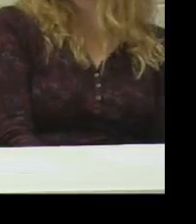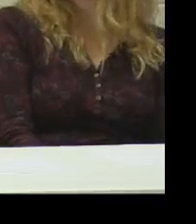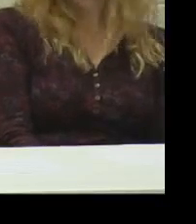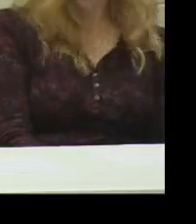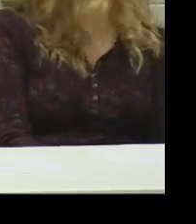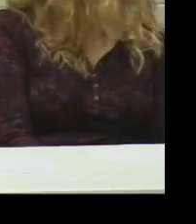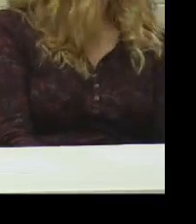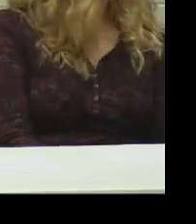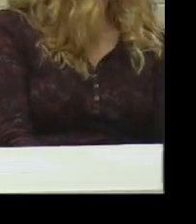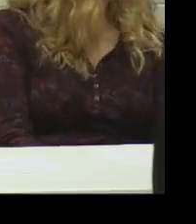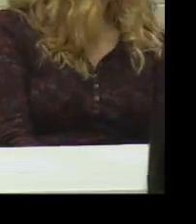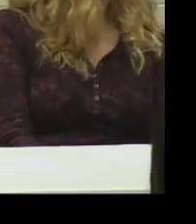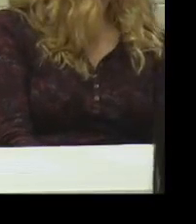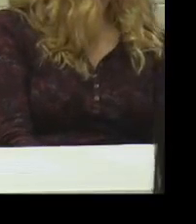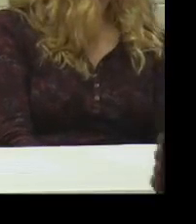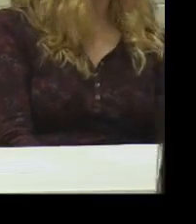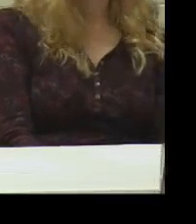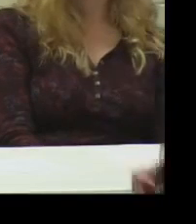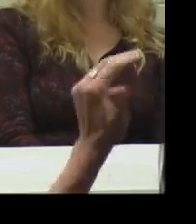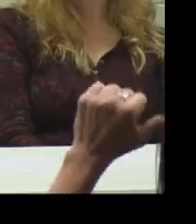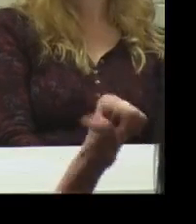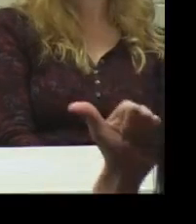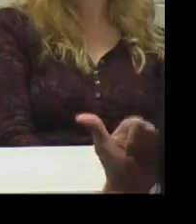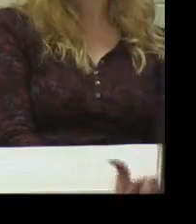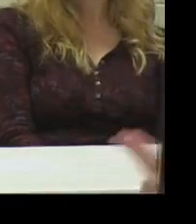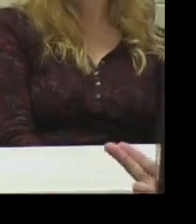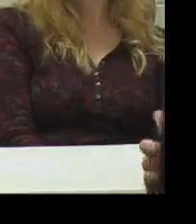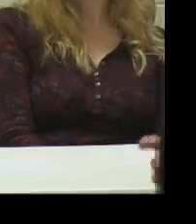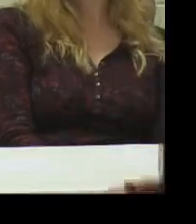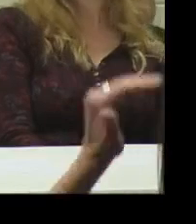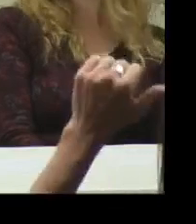Regi, are you working with any adult agencies now?